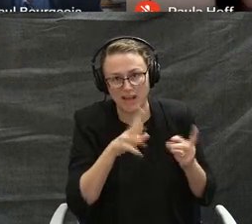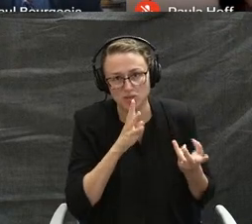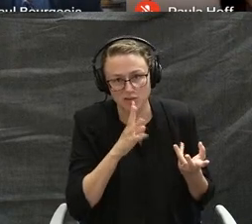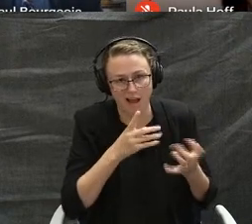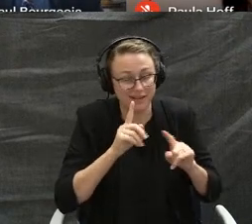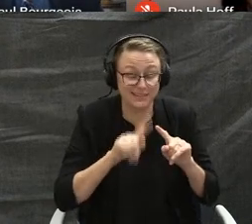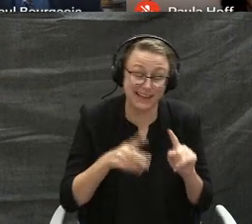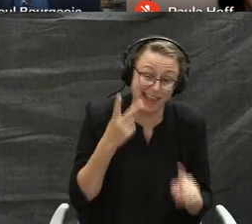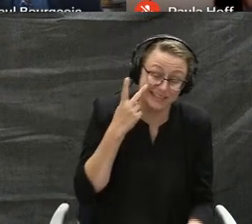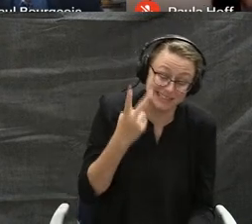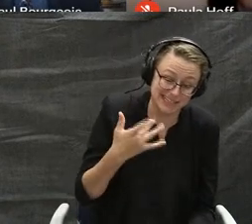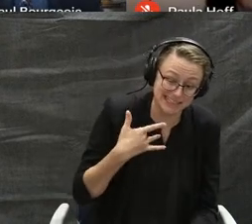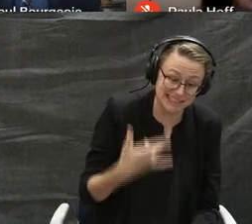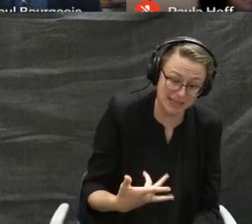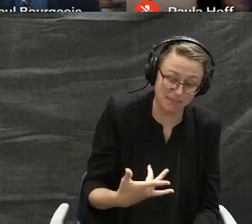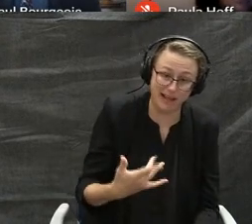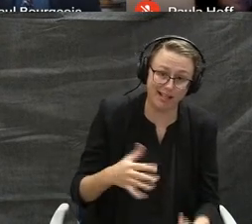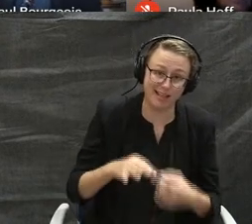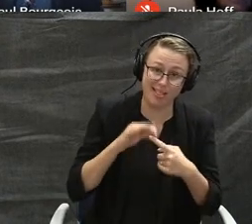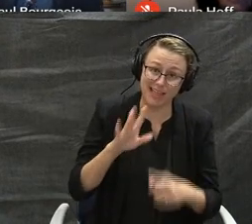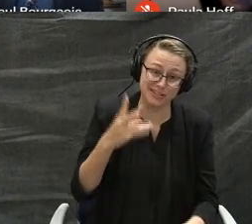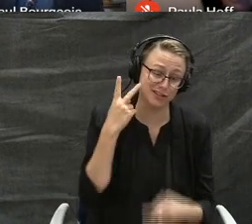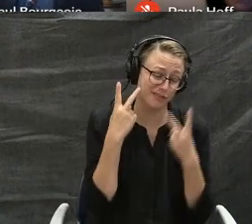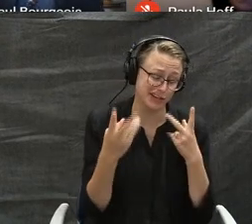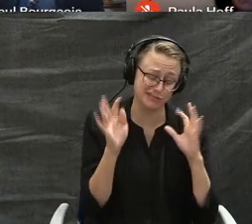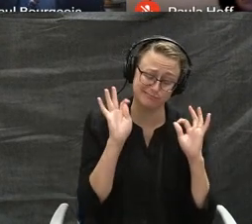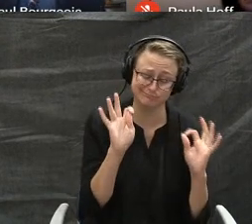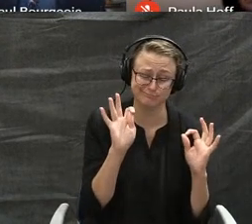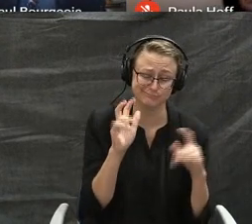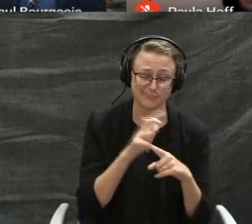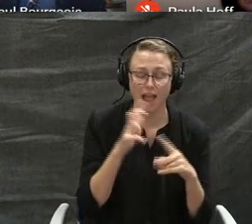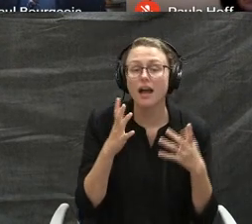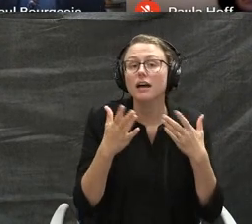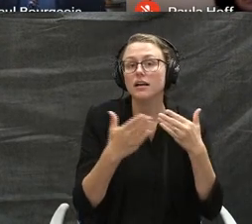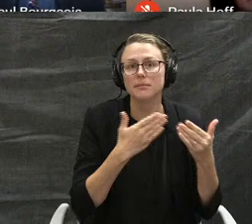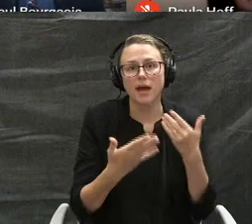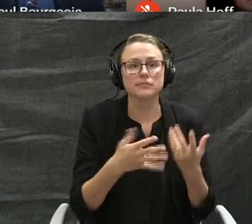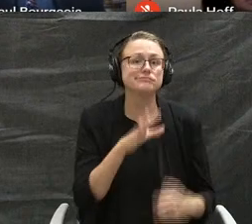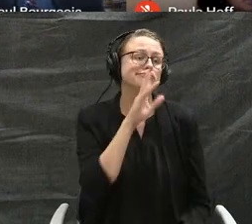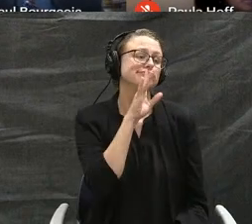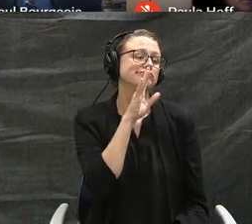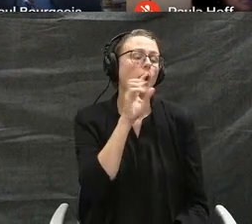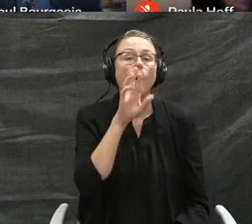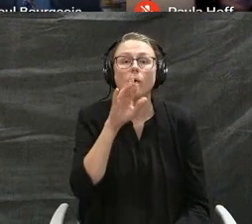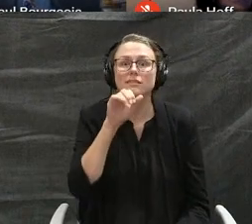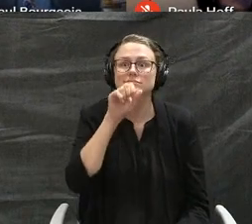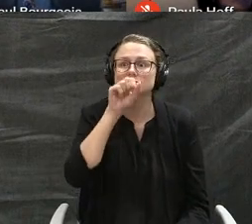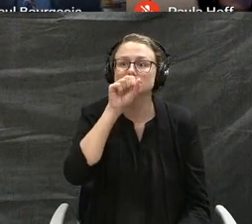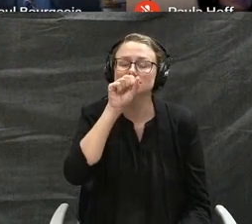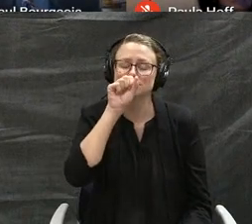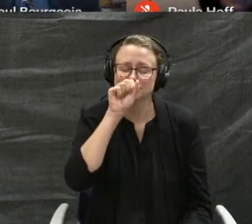talk, you can't see it unless you have really good vision, I guess, but. Or if you sneeze, you cough you get these